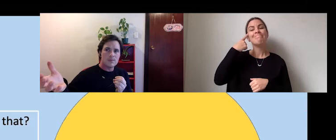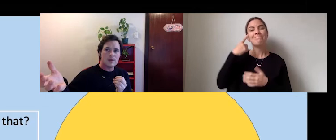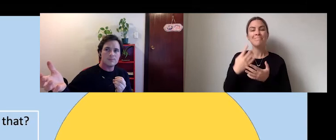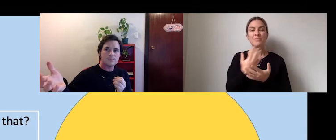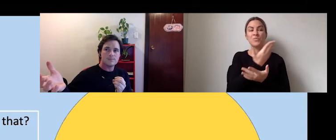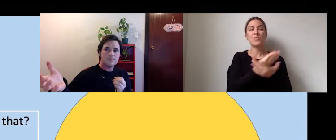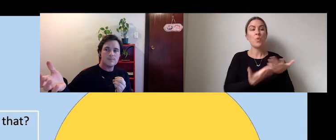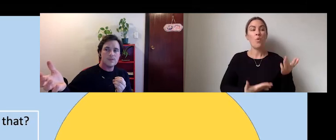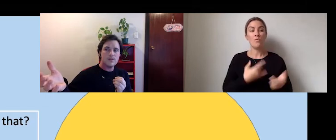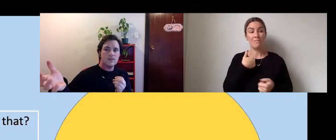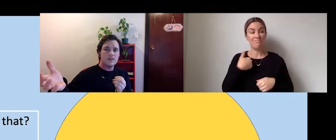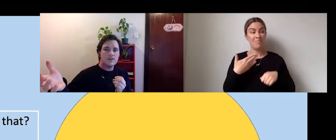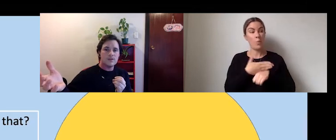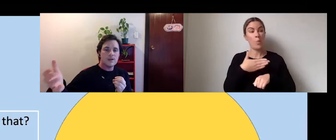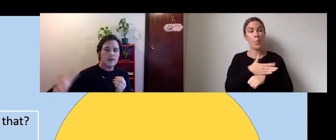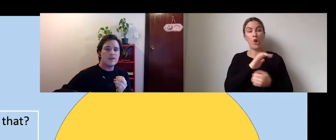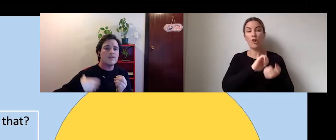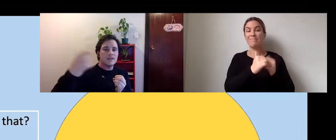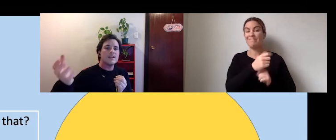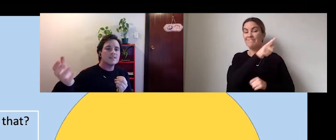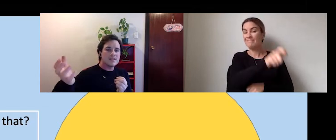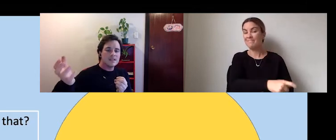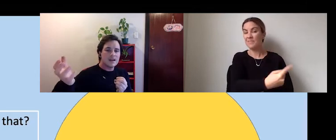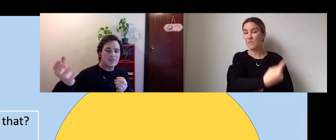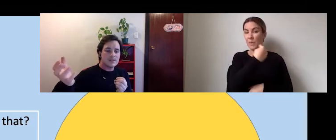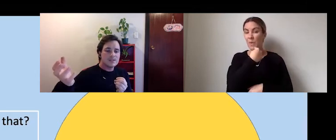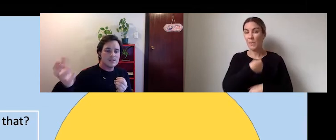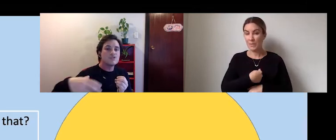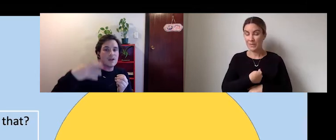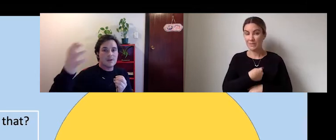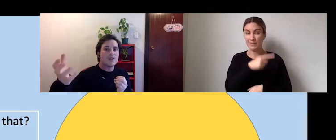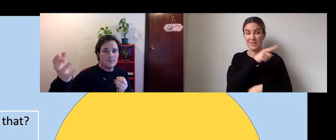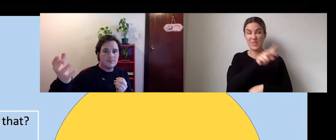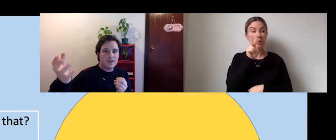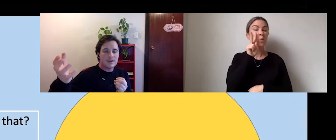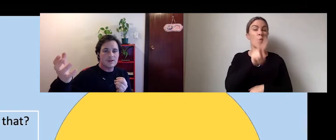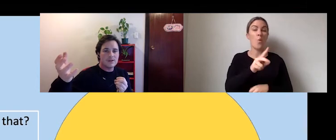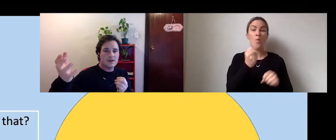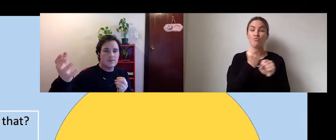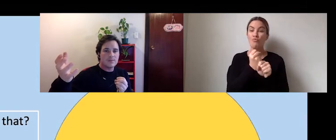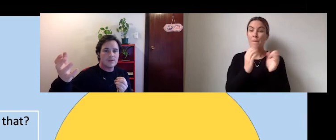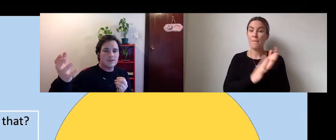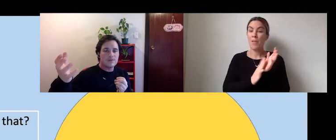about. You know, that he had seen his grandmother, being a very